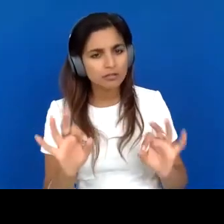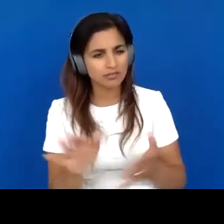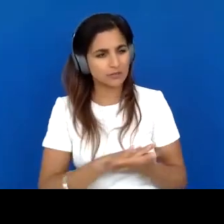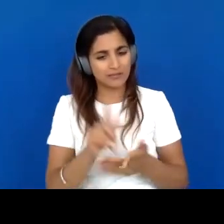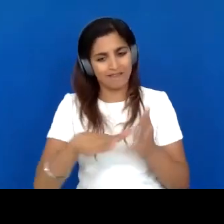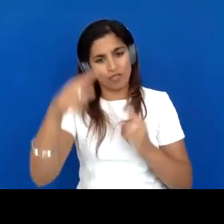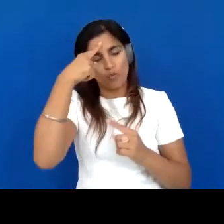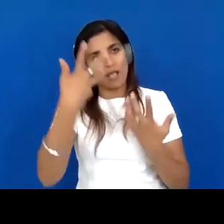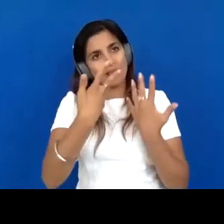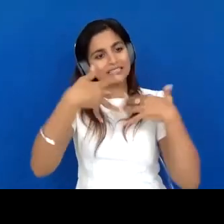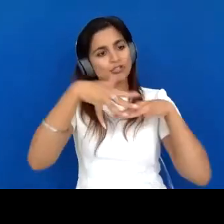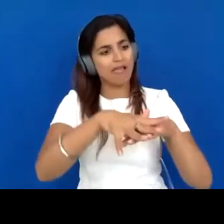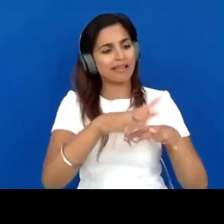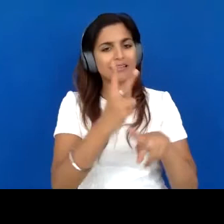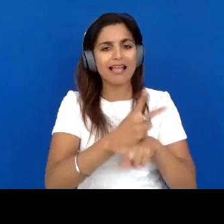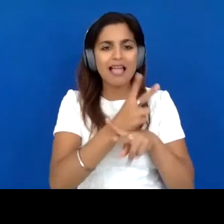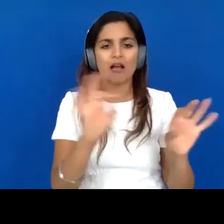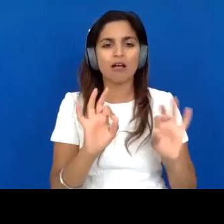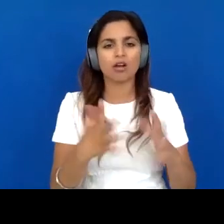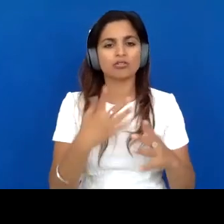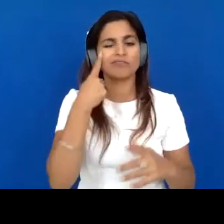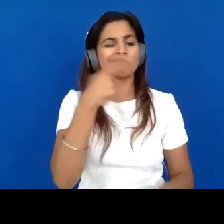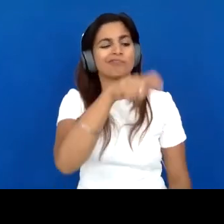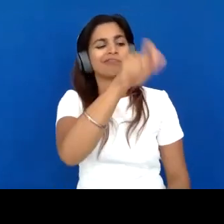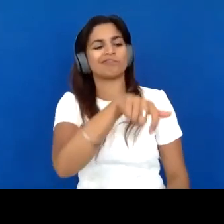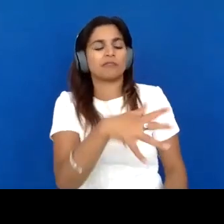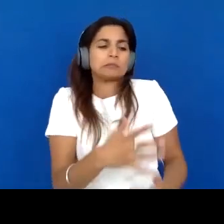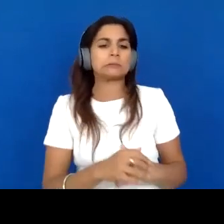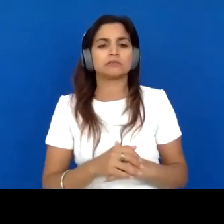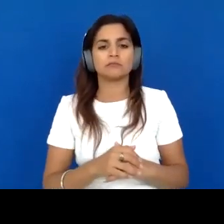moreover to Polly's were rarely named individually or even described as